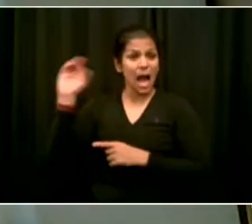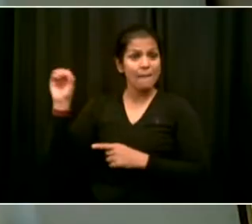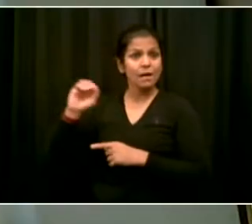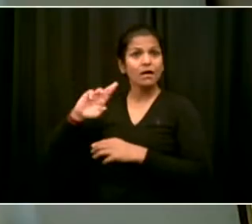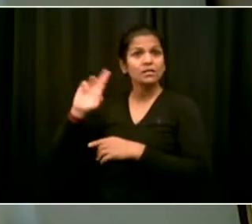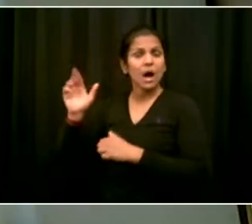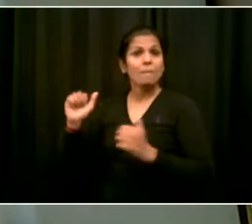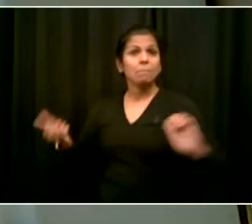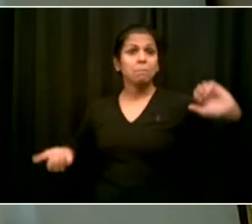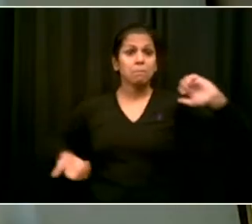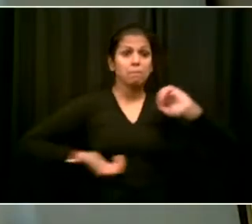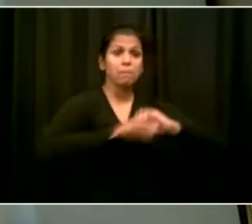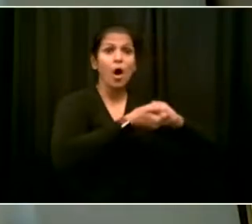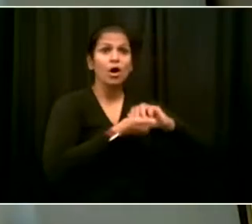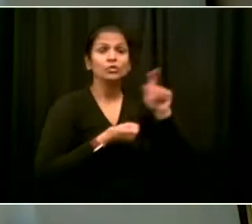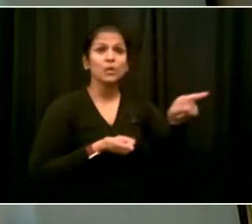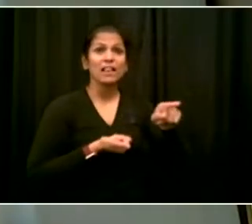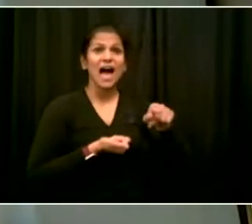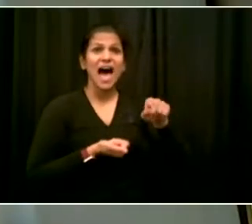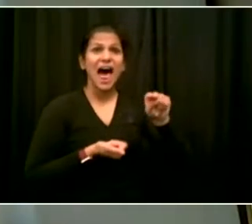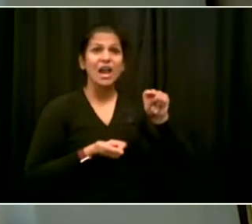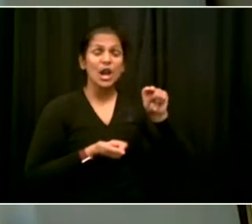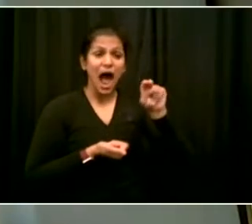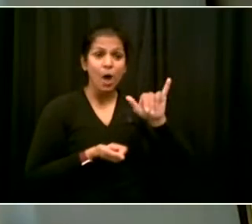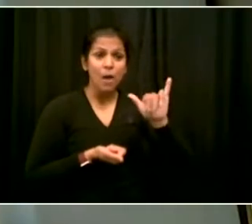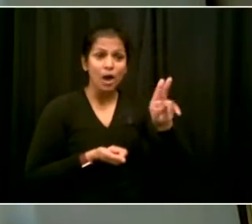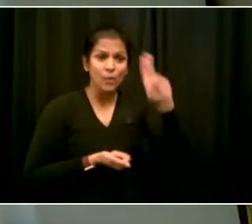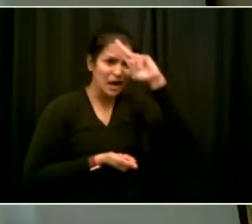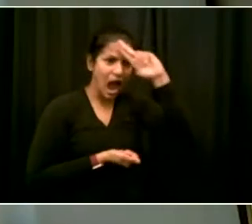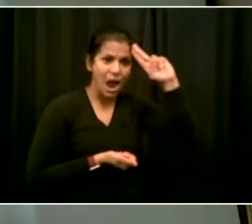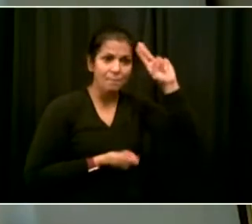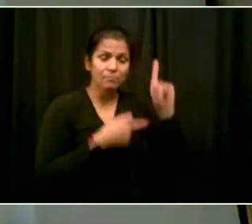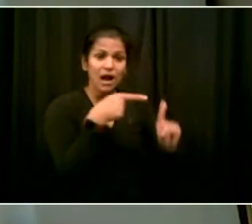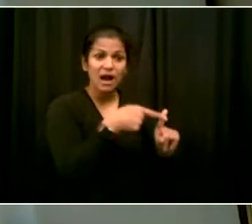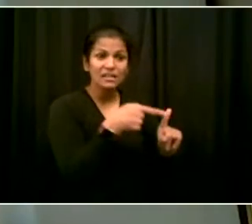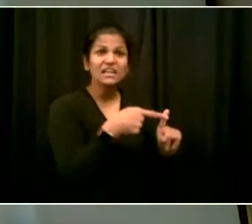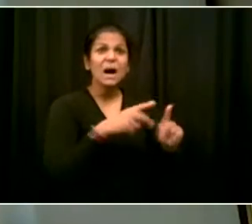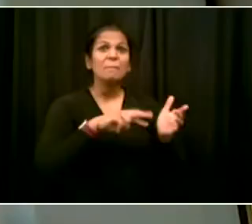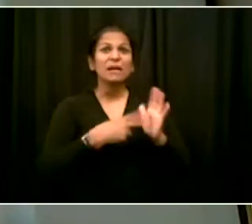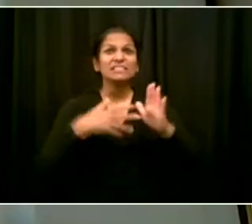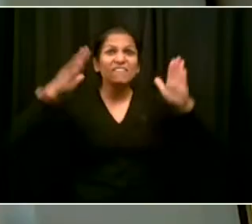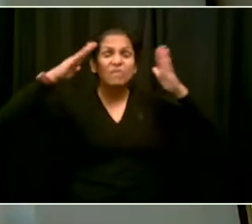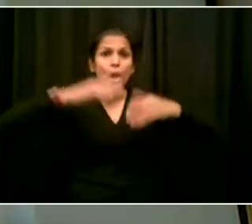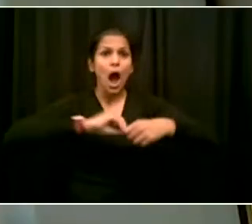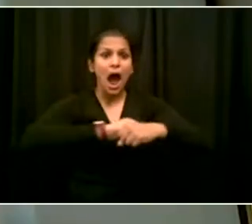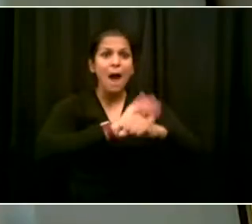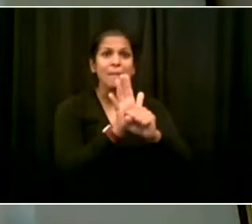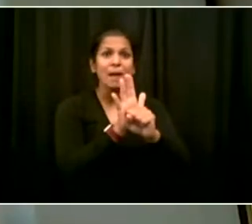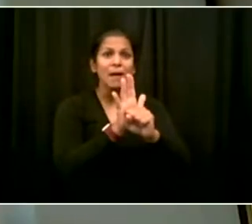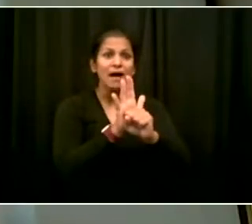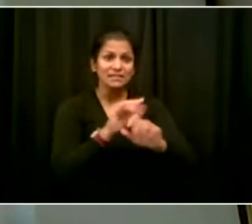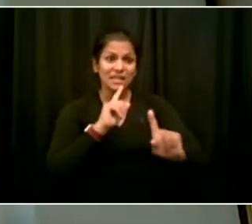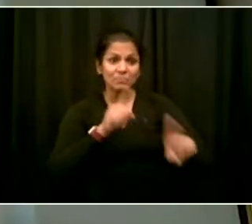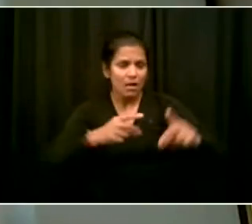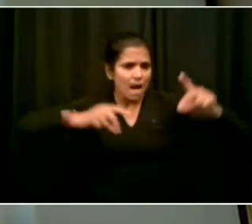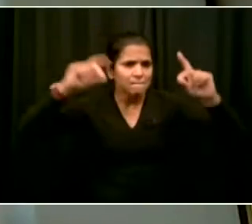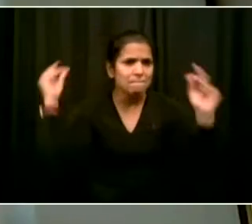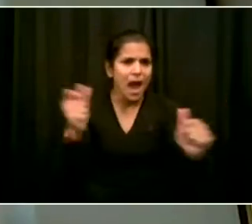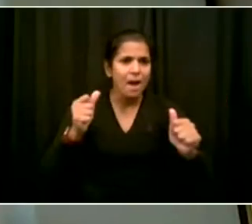USING ROBOTOTSICSIC FROM A BROOKLYN- BASED COMPANY. TURNING IT INTO A NEW COMPANY. FOCUSED ON